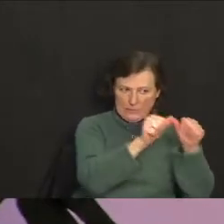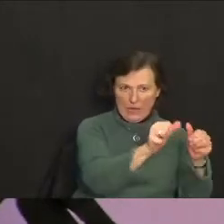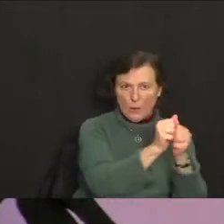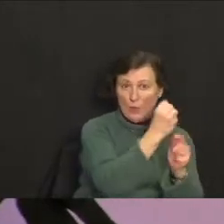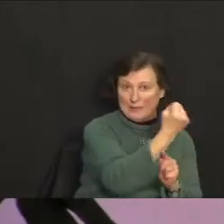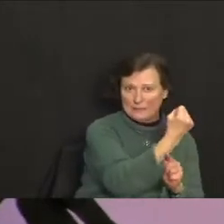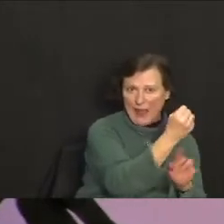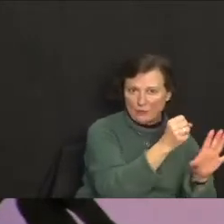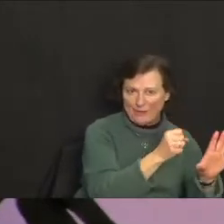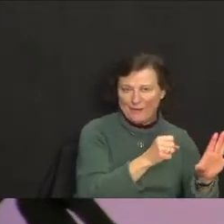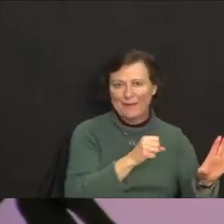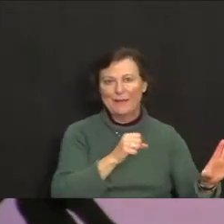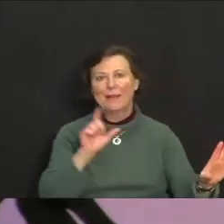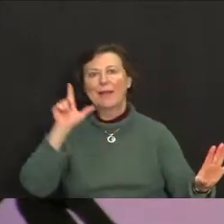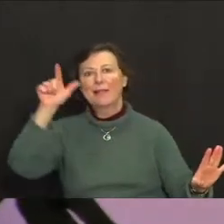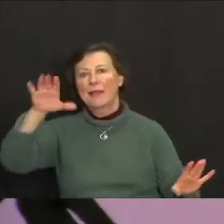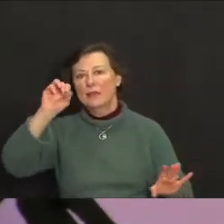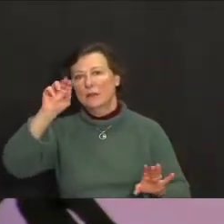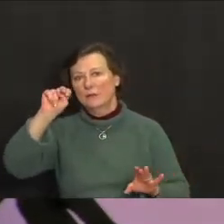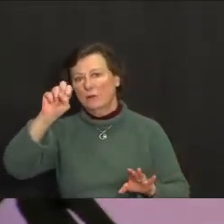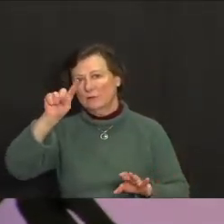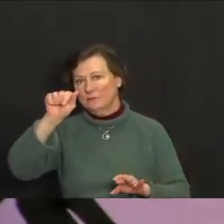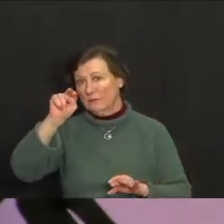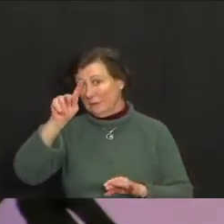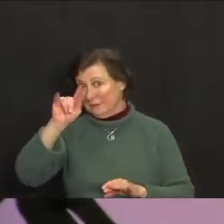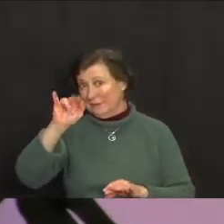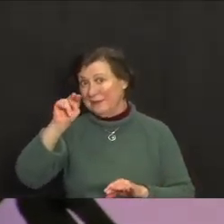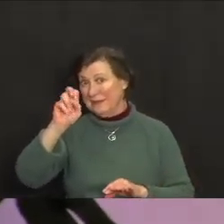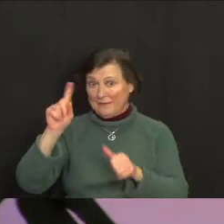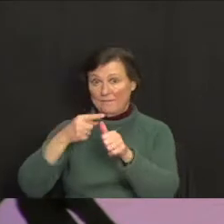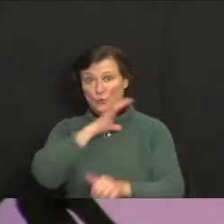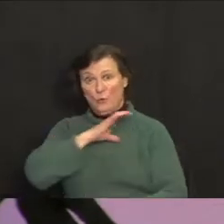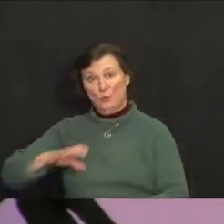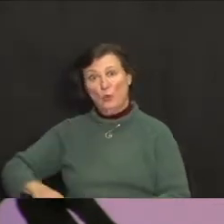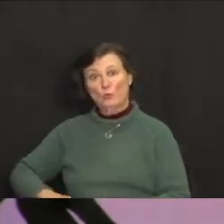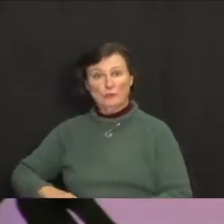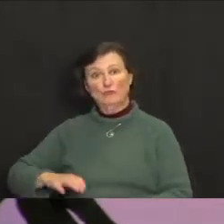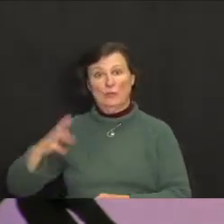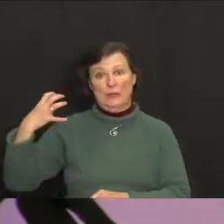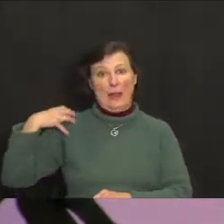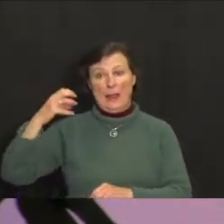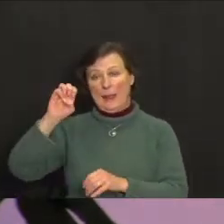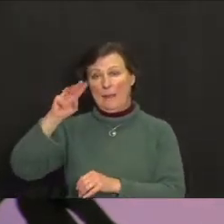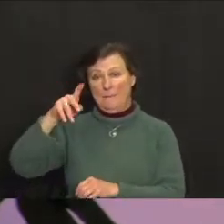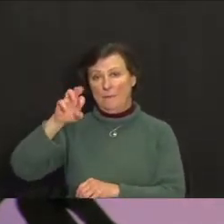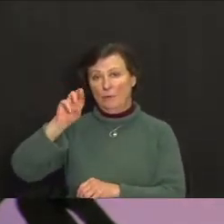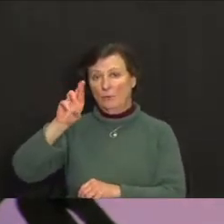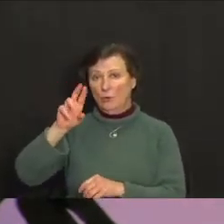Later, Constantine, the first Christian emperor, decreed Sunday as a common day of worship. An